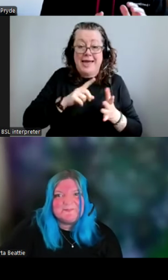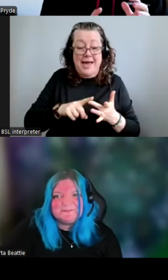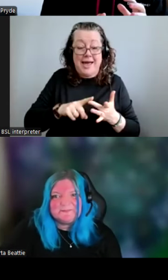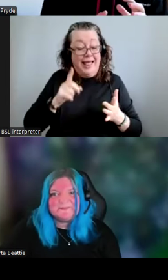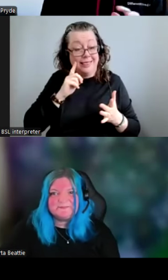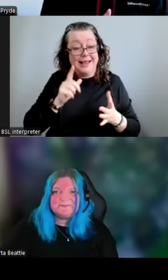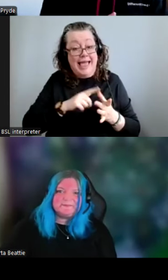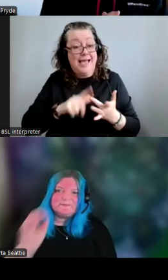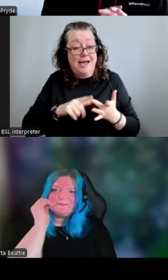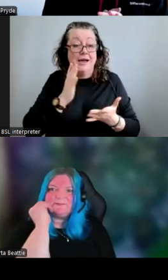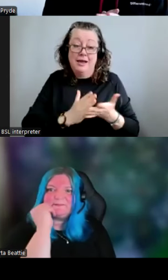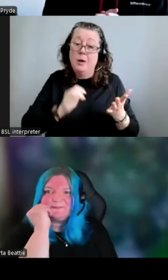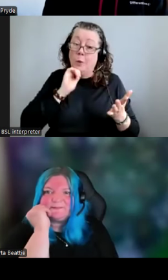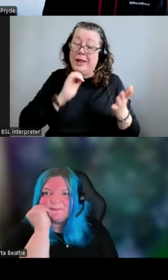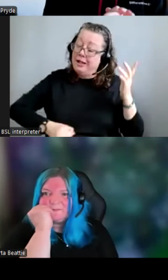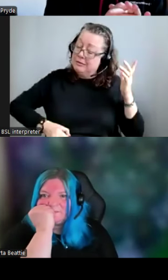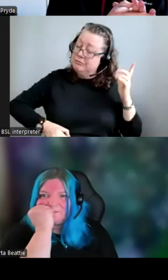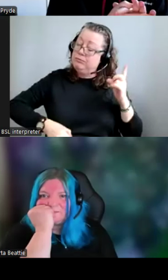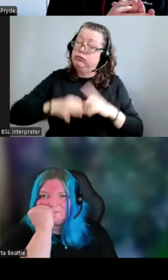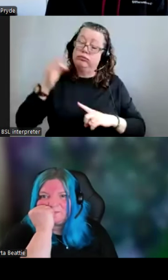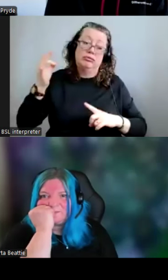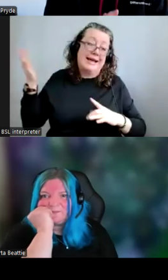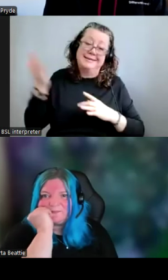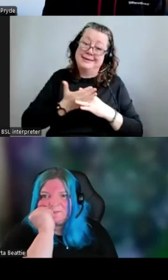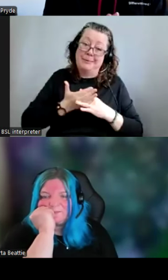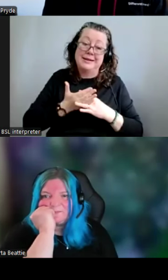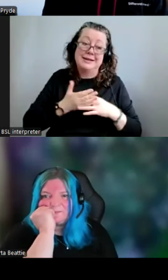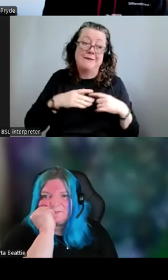particularly users that rely on screen readers.